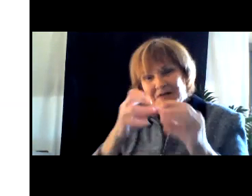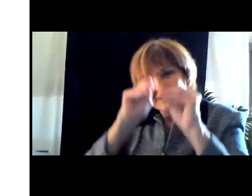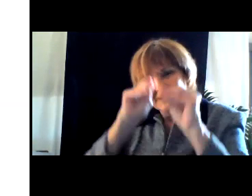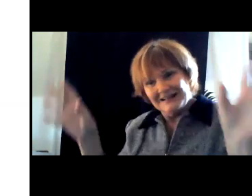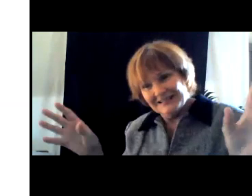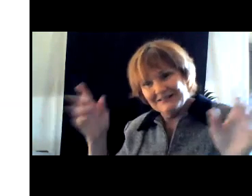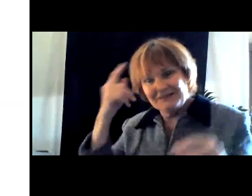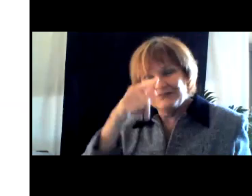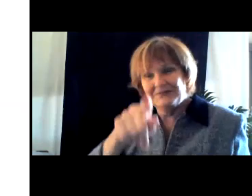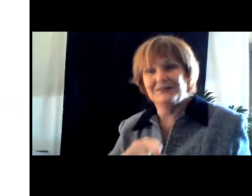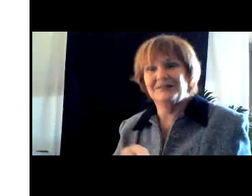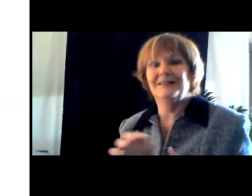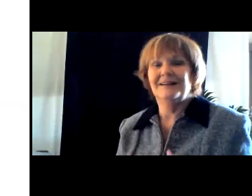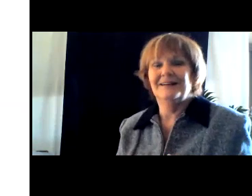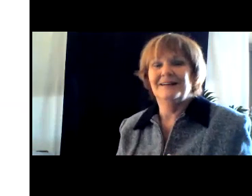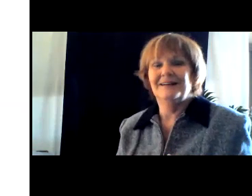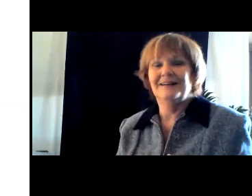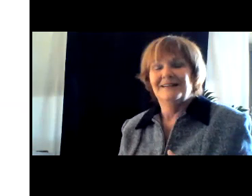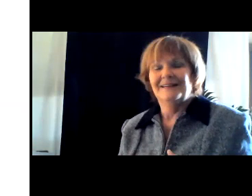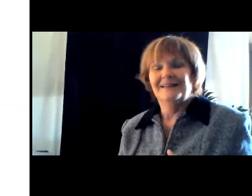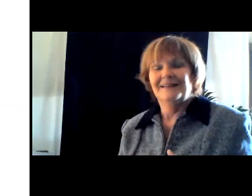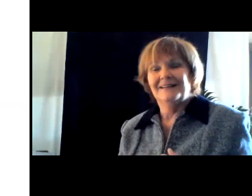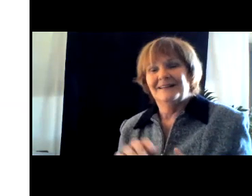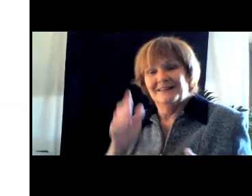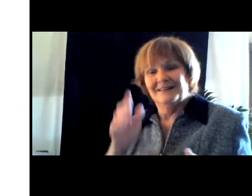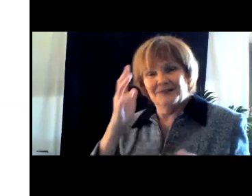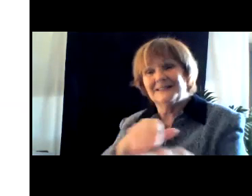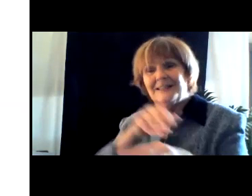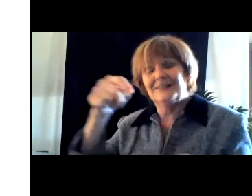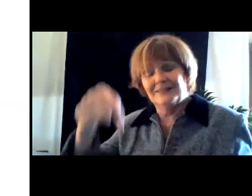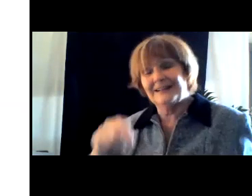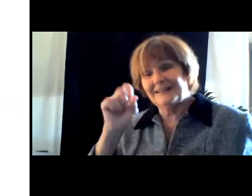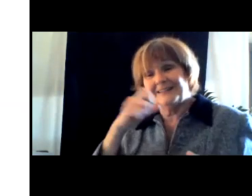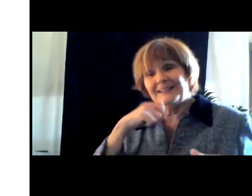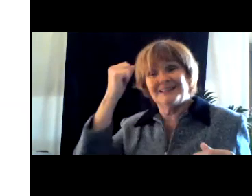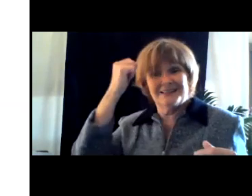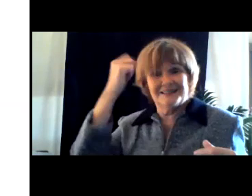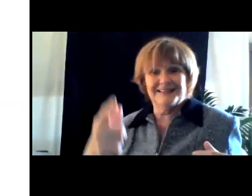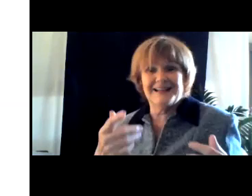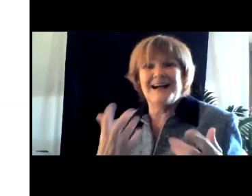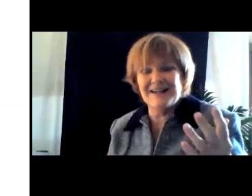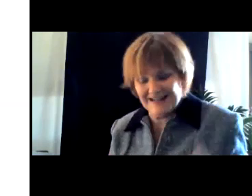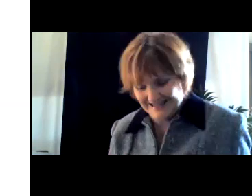But I will also do my best to slow down. It's that spoken word poet in me. I feel like I should be at a poetry salon